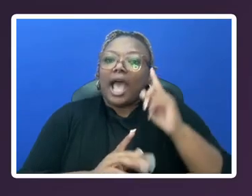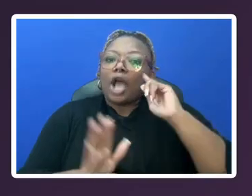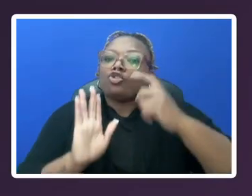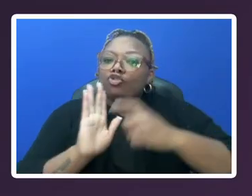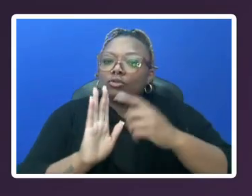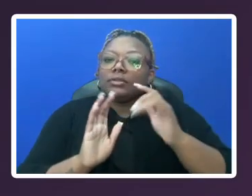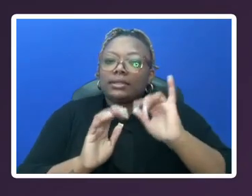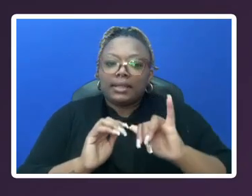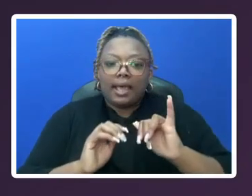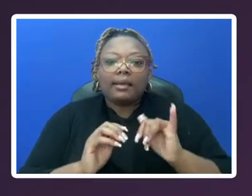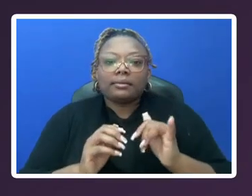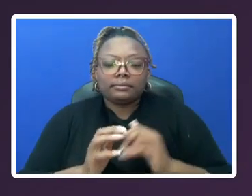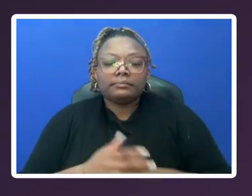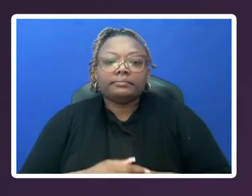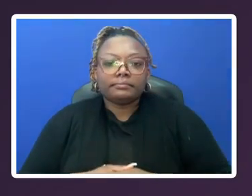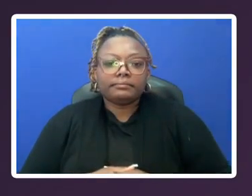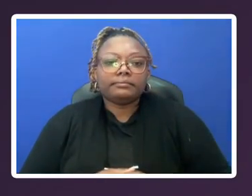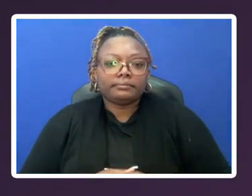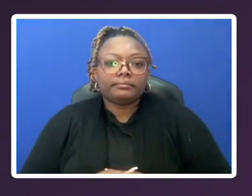Renee Gokey: Yeah. And I think, you know,